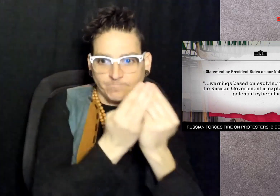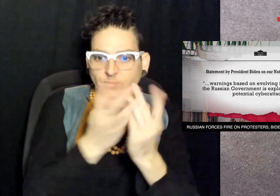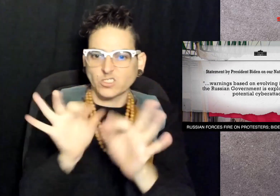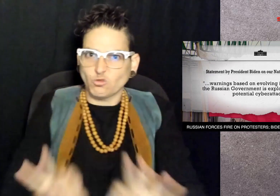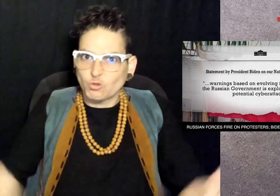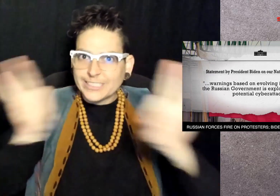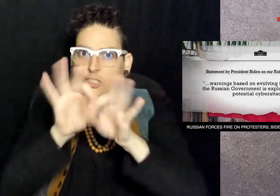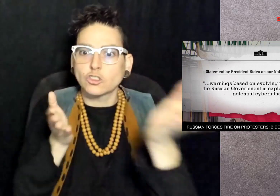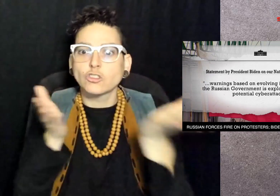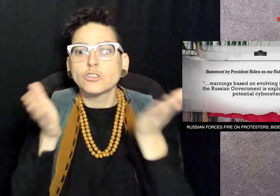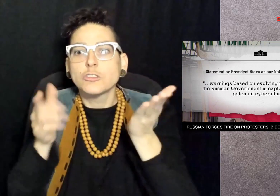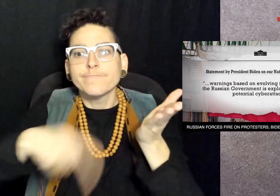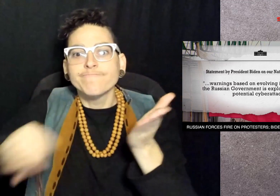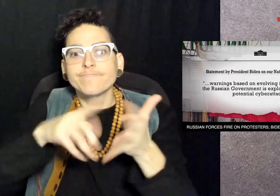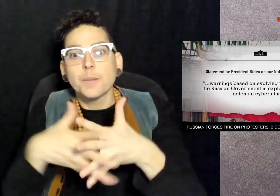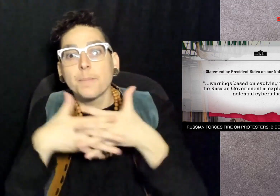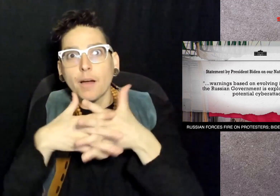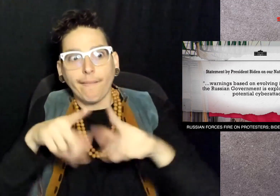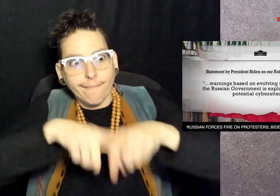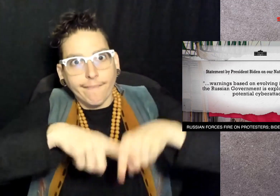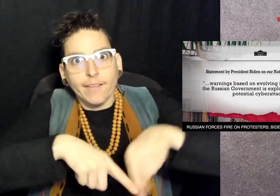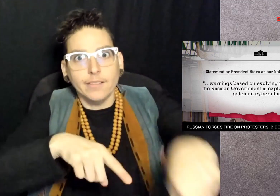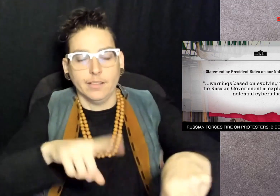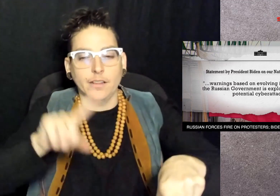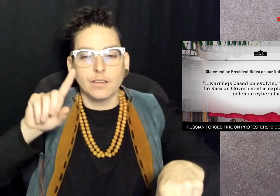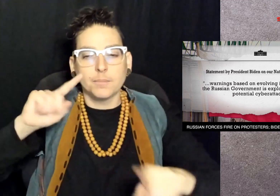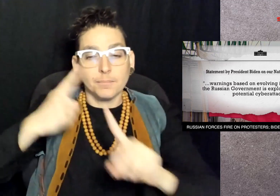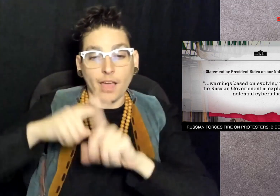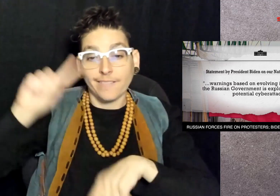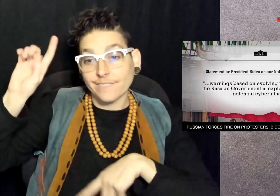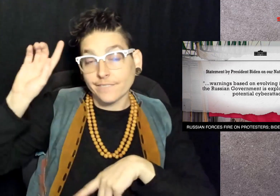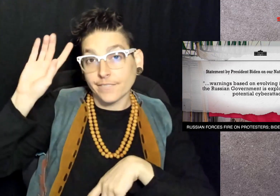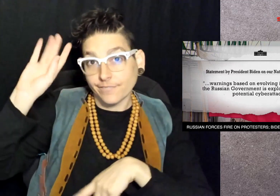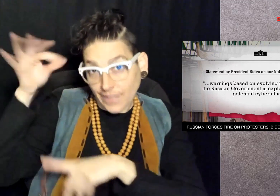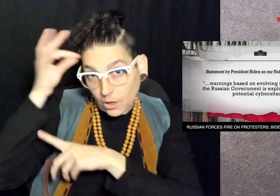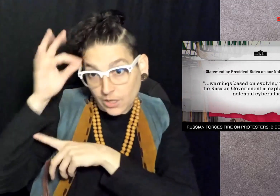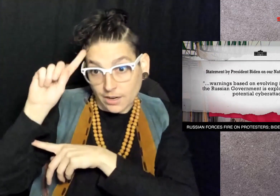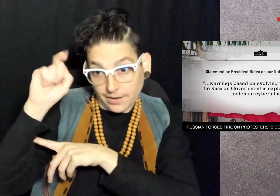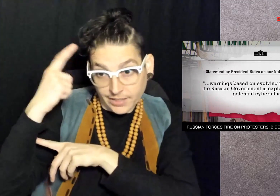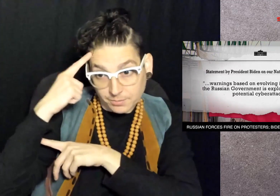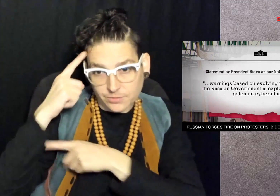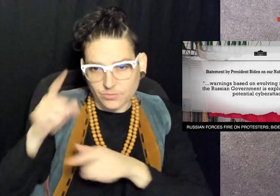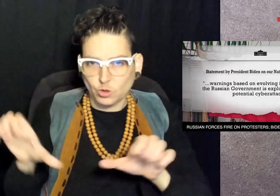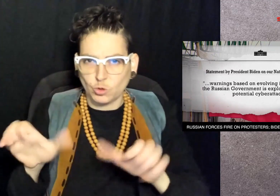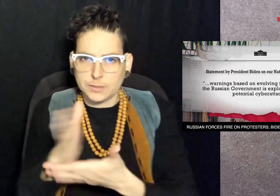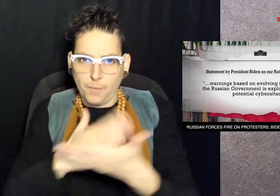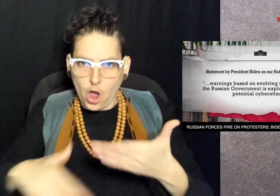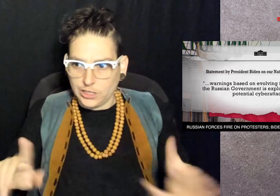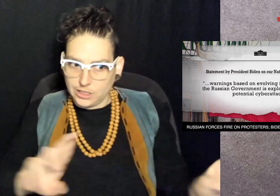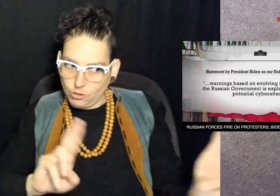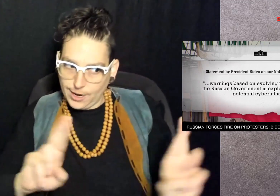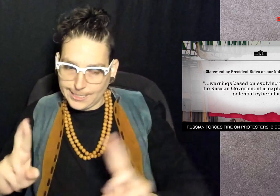doors for critical services Americans rely on and the federal government is doing its